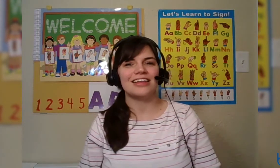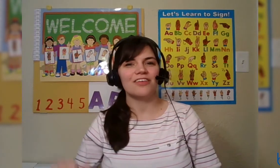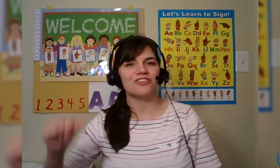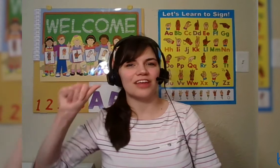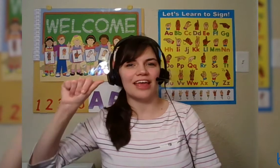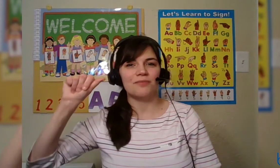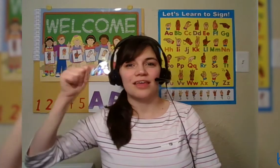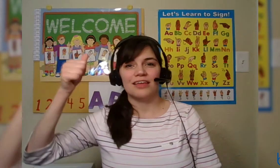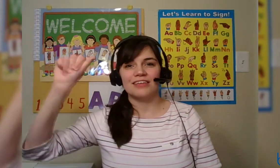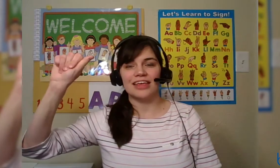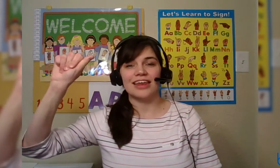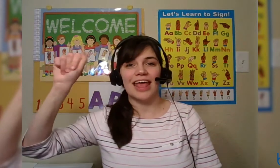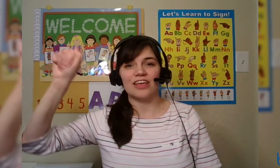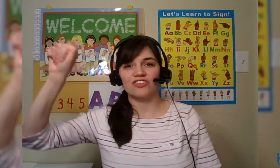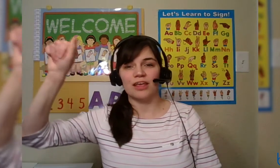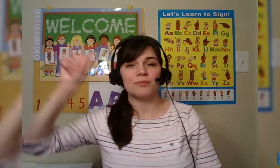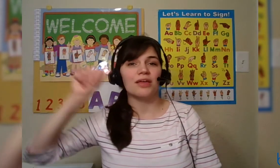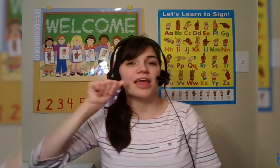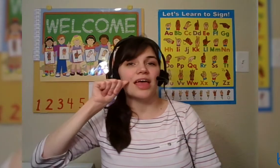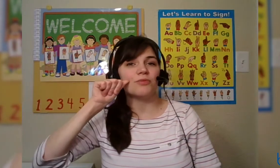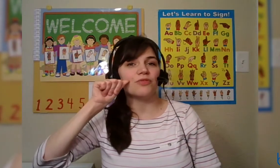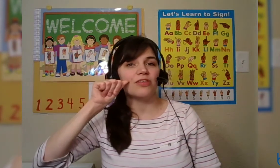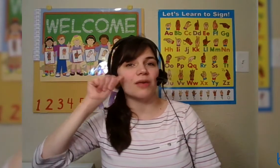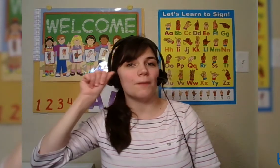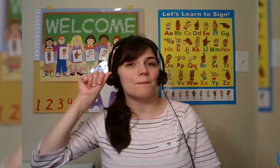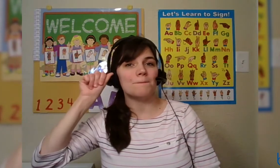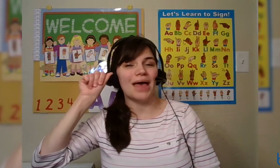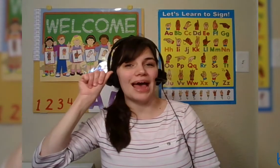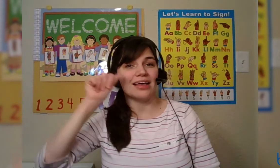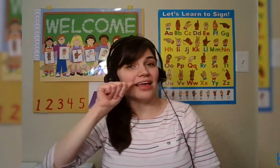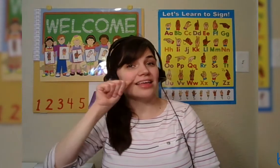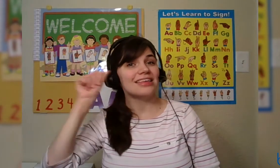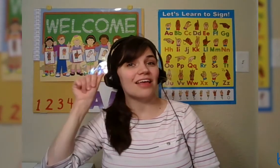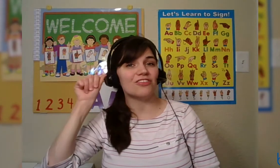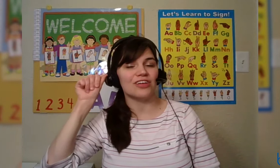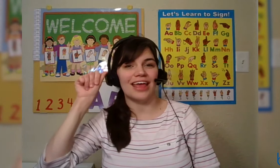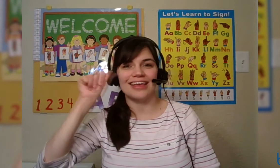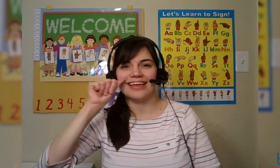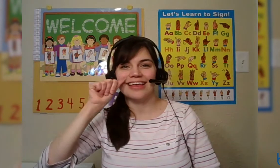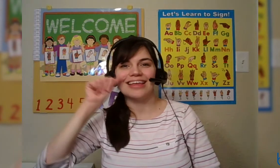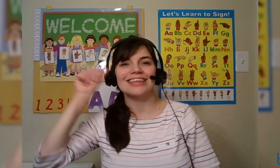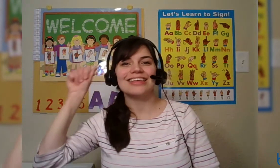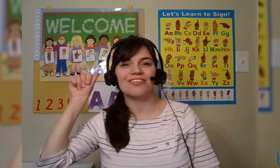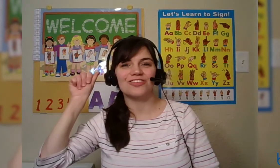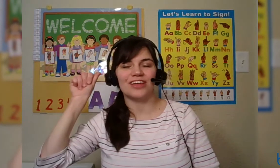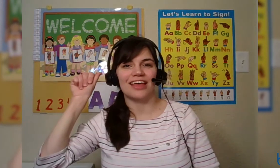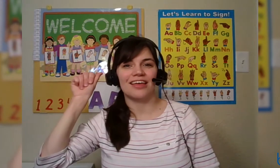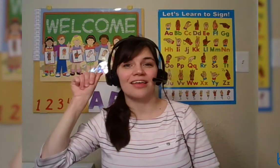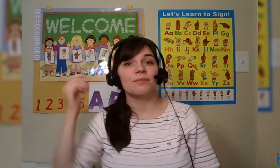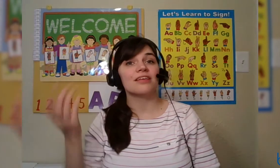yesterday, take an A-shape and move the thumb back: yesterday. Yesterday. Because